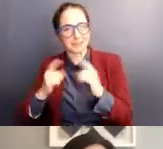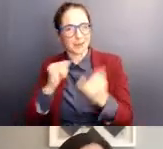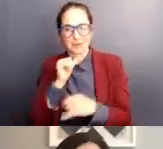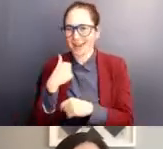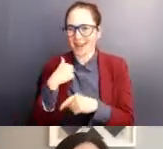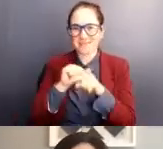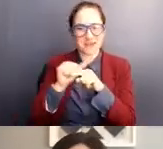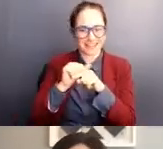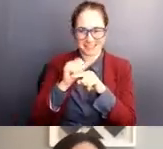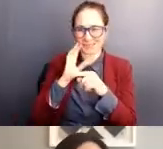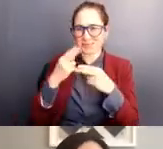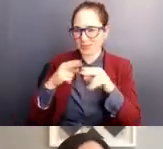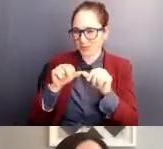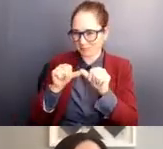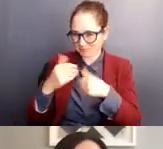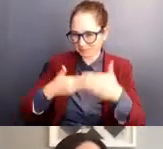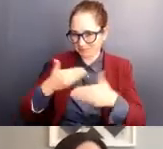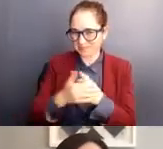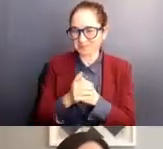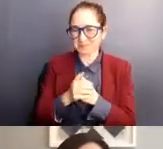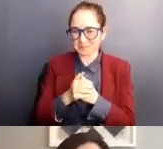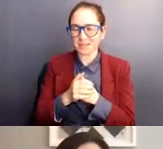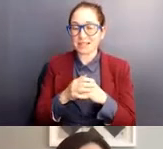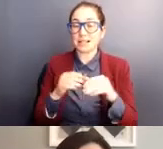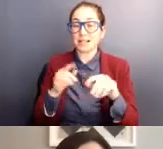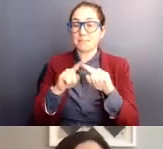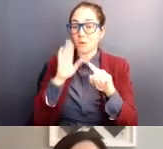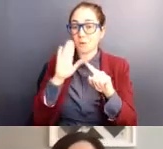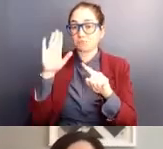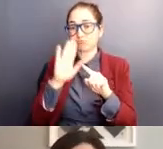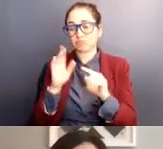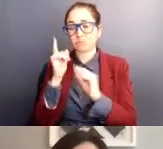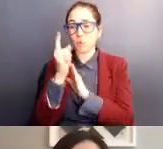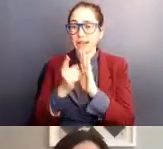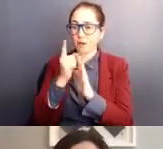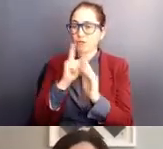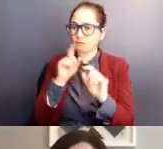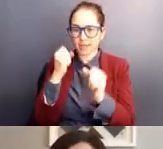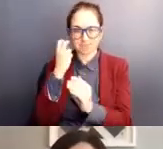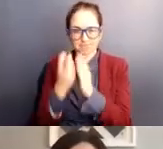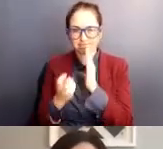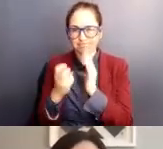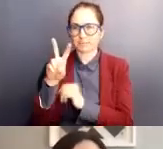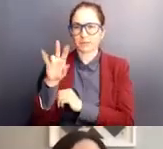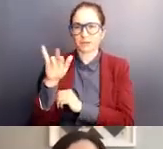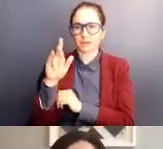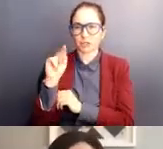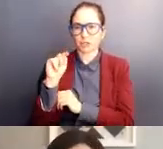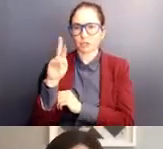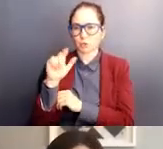will keep it short and sweet. We'll have about an hour to dive deep into virtual programming. We'll have a 10 minute break